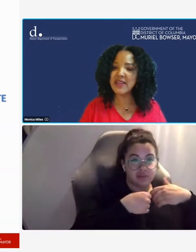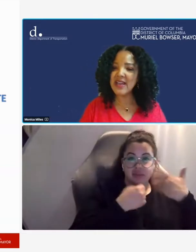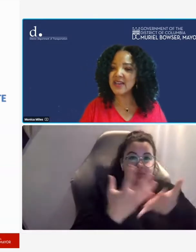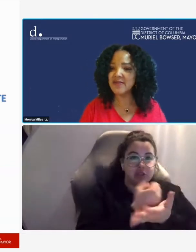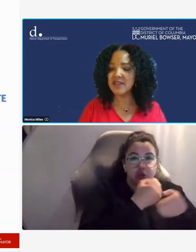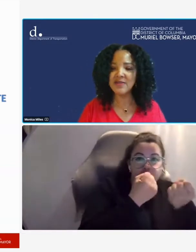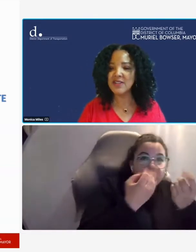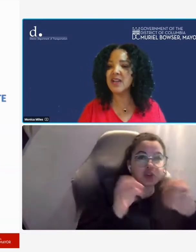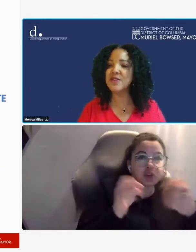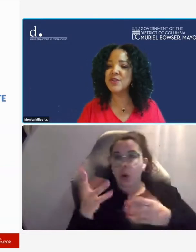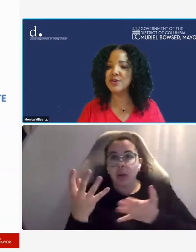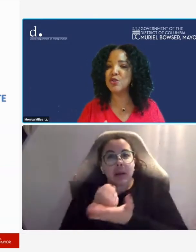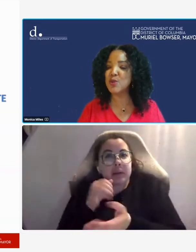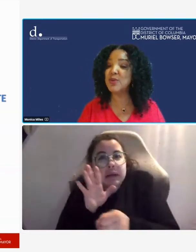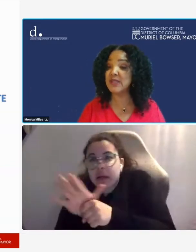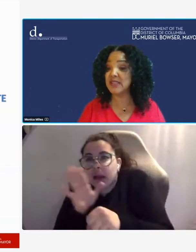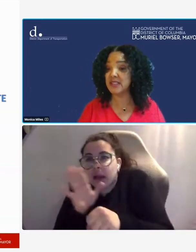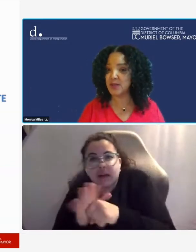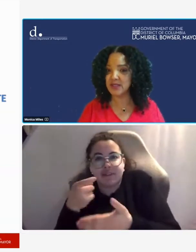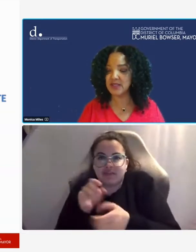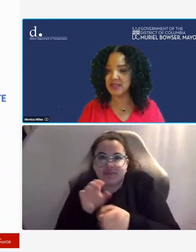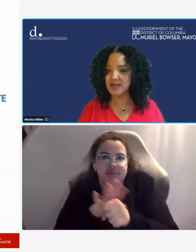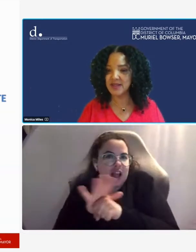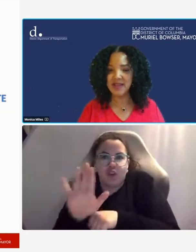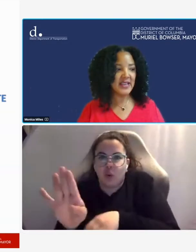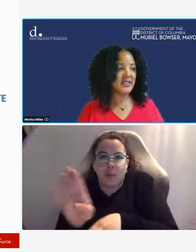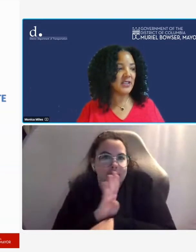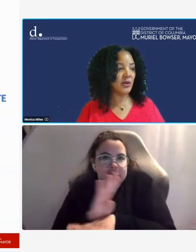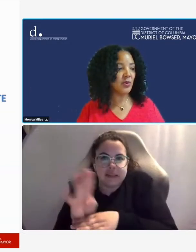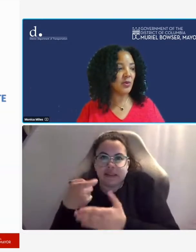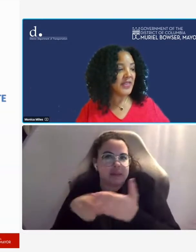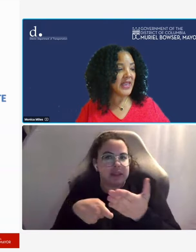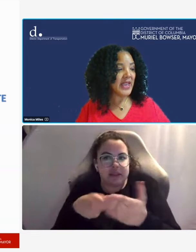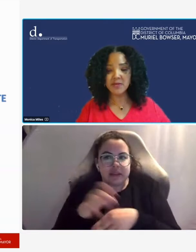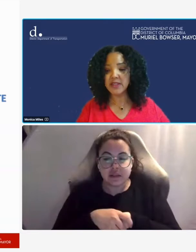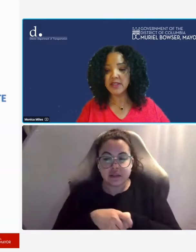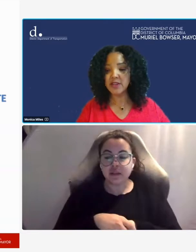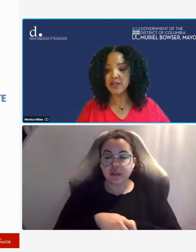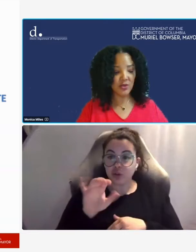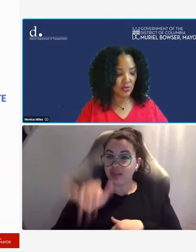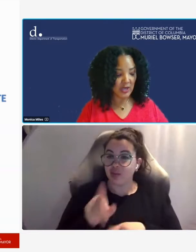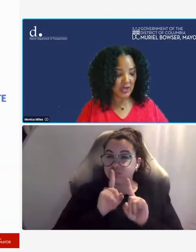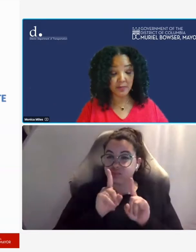not even enough to cover your normal business expenses okay so that is something that you you um